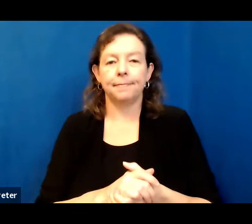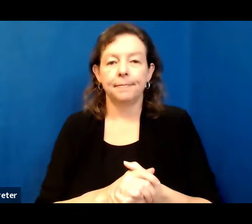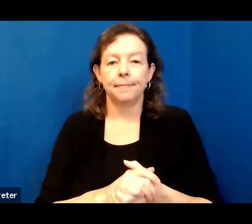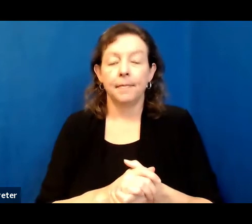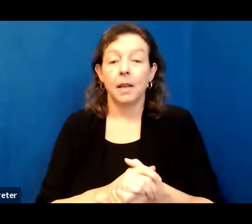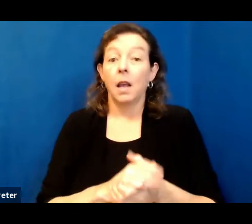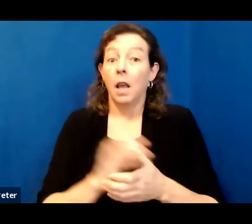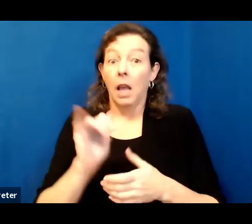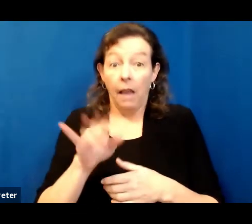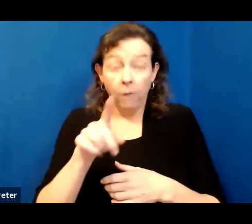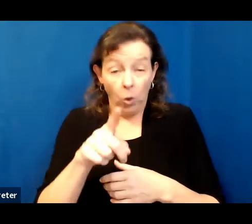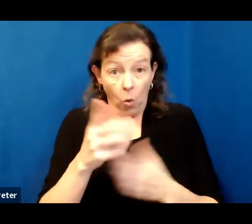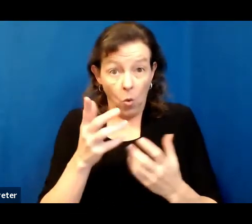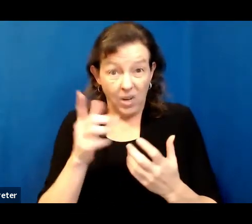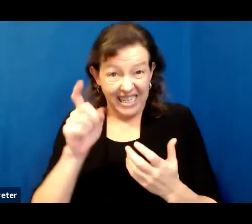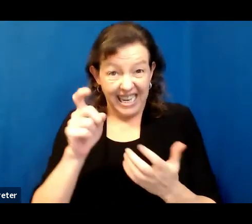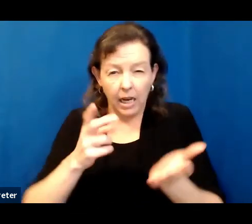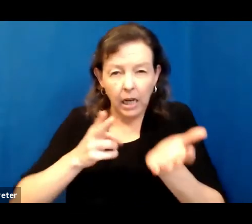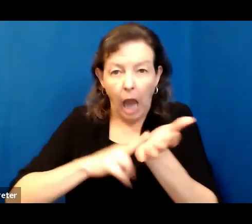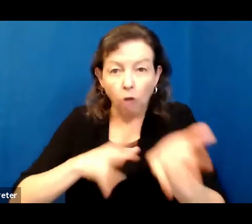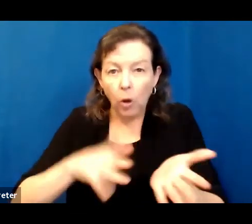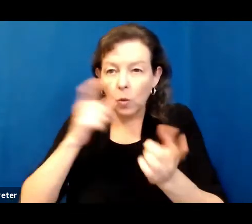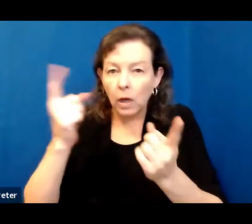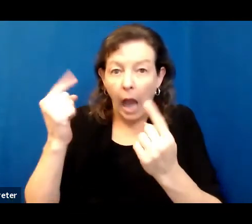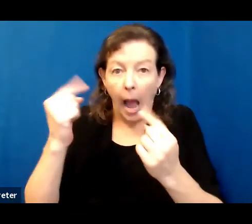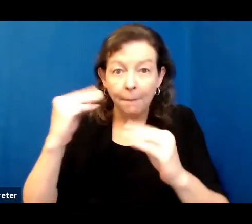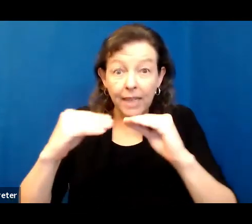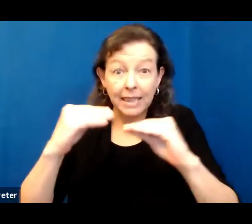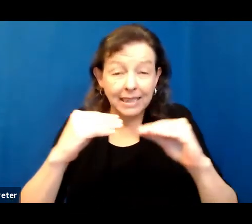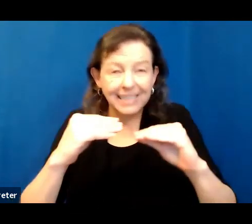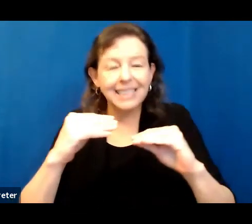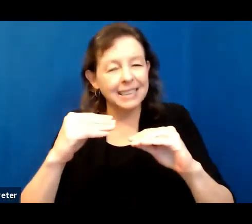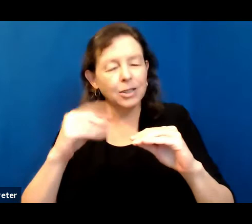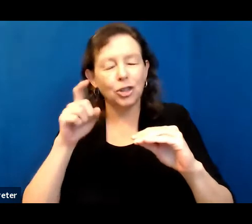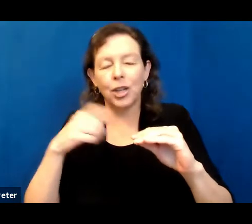And if you're looking for contractors, have a plan. I mean, if you live in a flood zone or